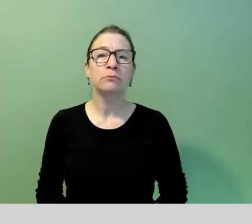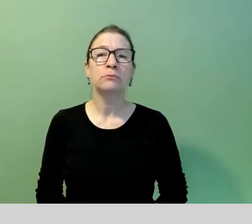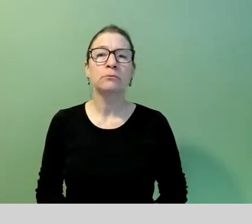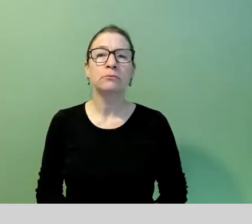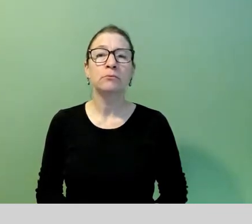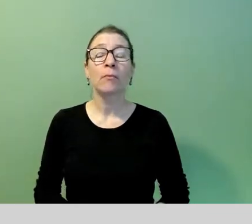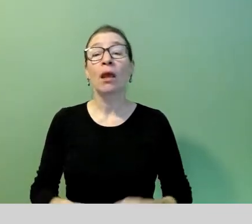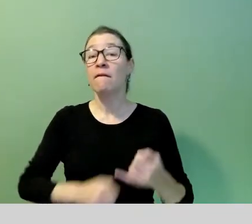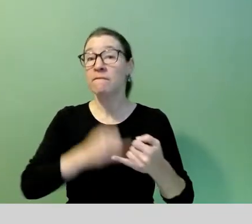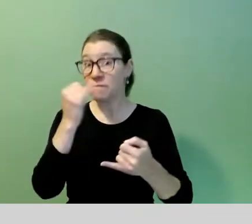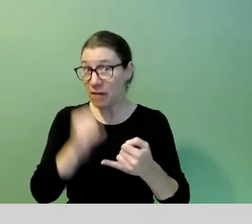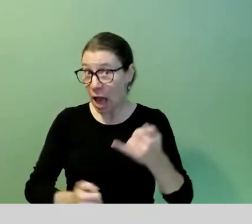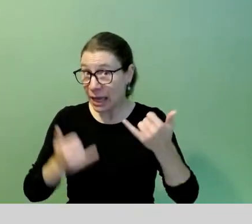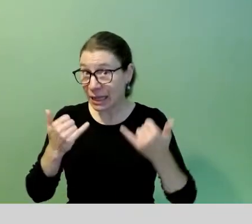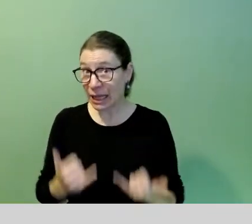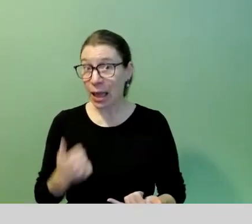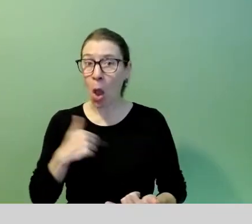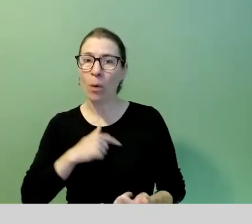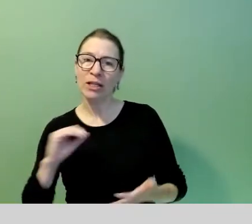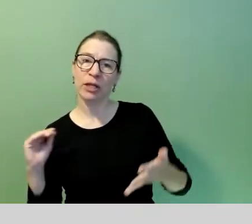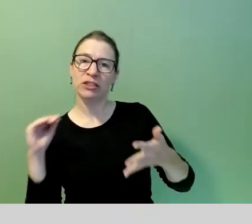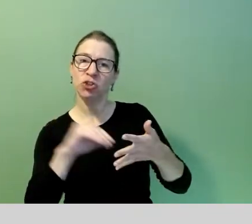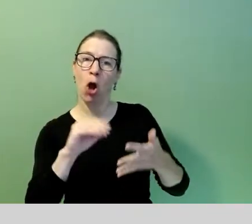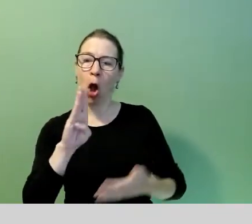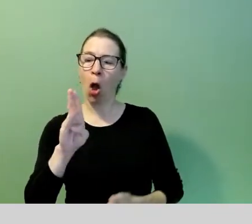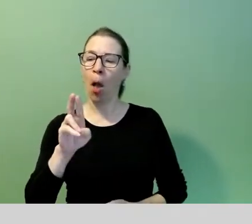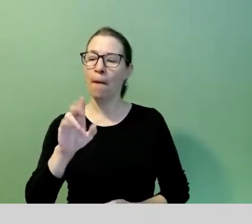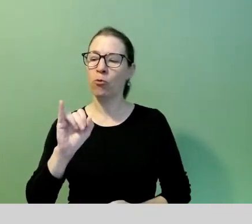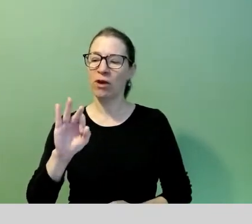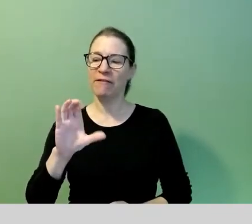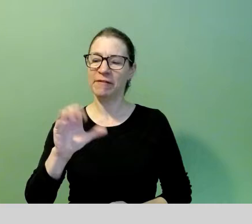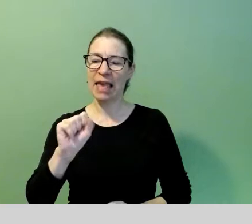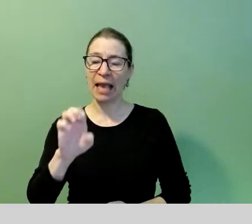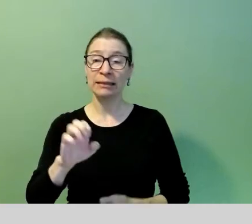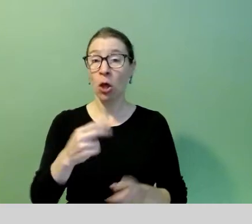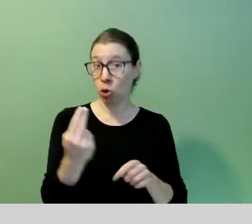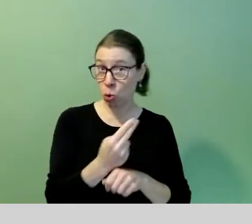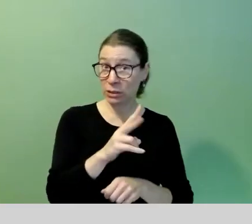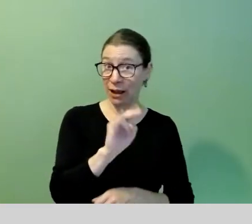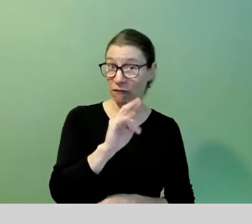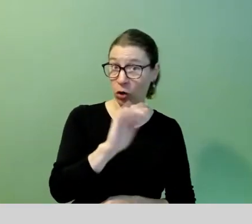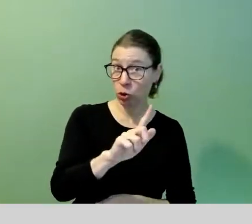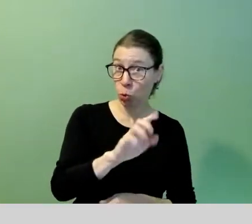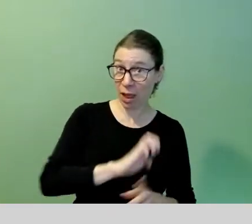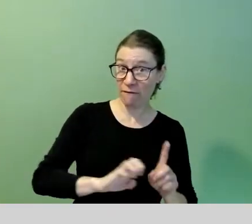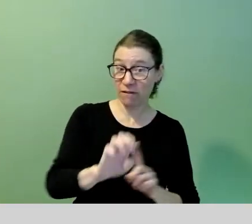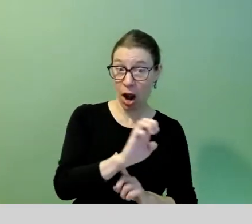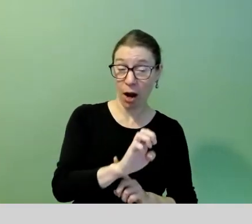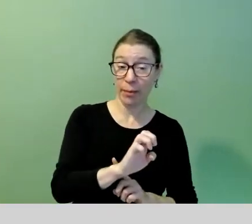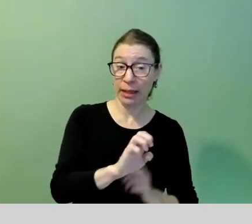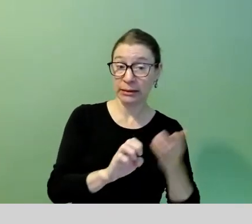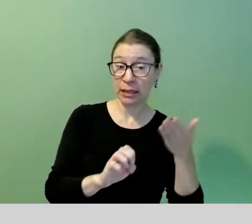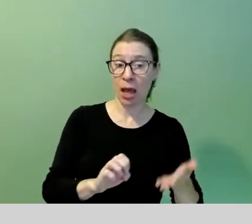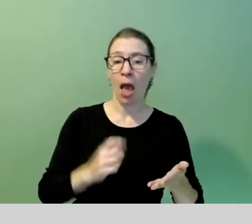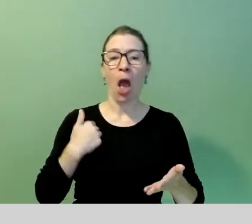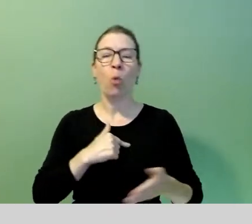Finally, we need to install a Briefcase. Using the in virtual environment's pip, we'll call the install command, and tell it briefcase.